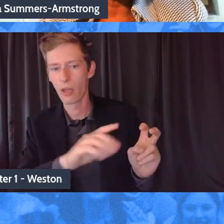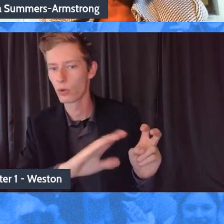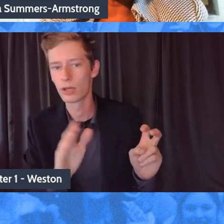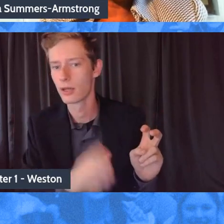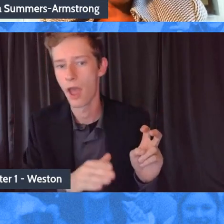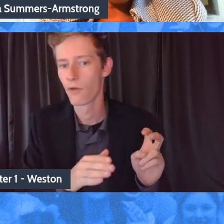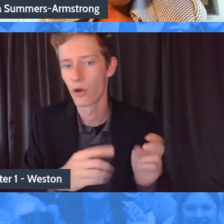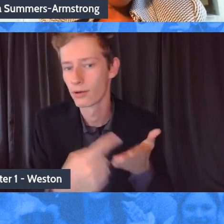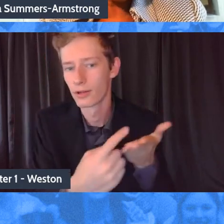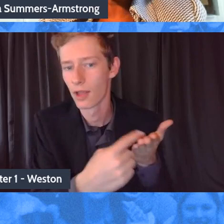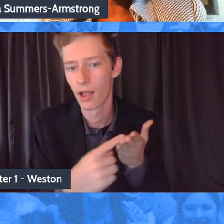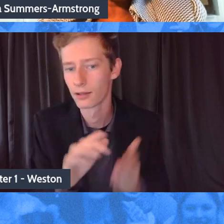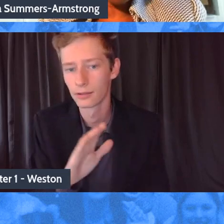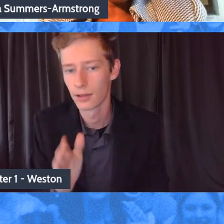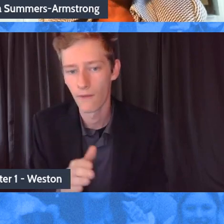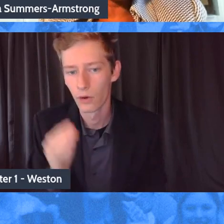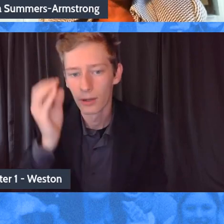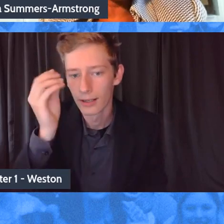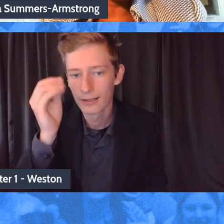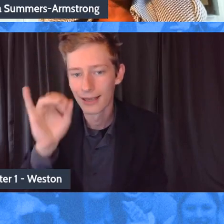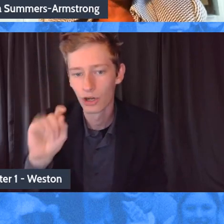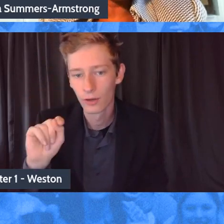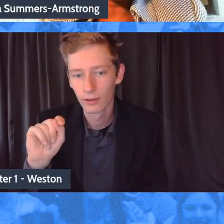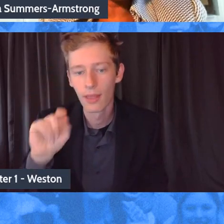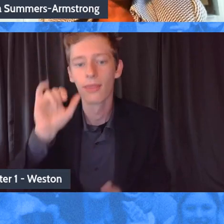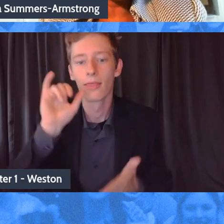that diverse voices are at the table,